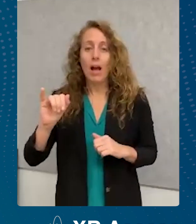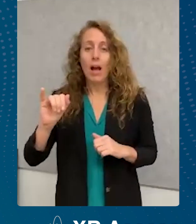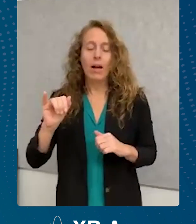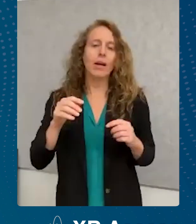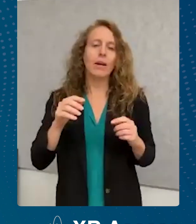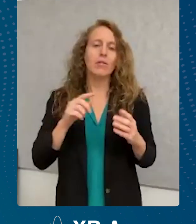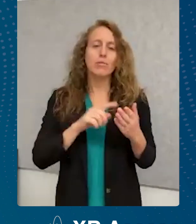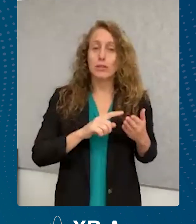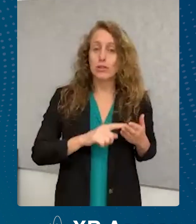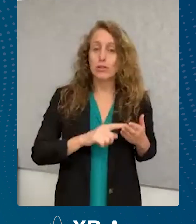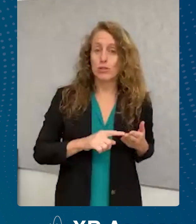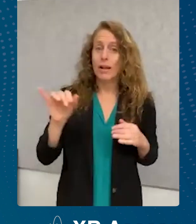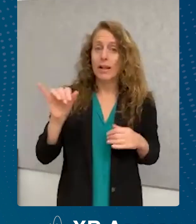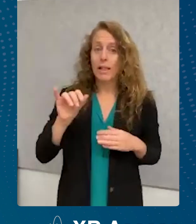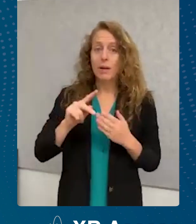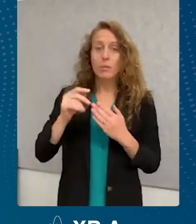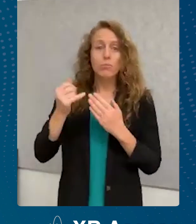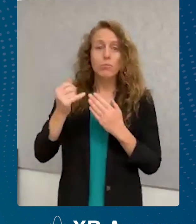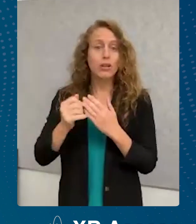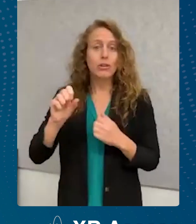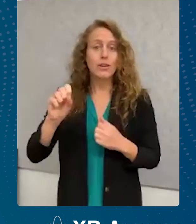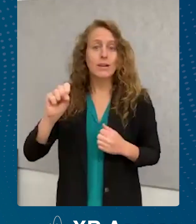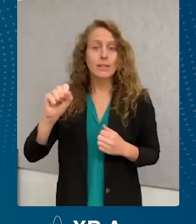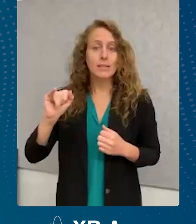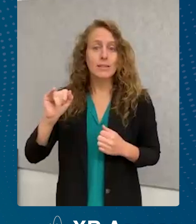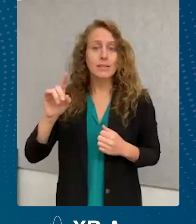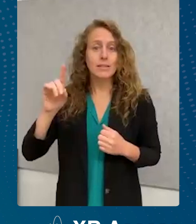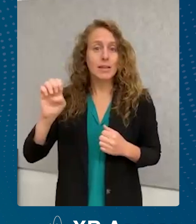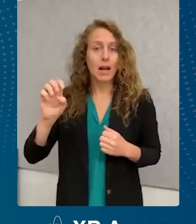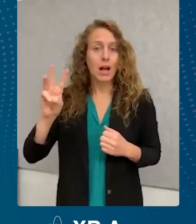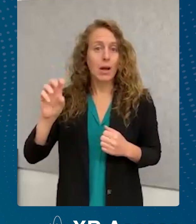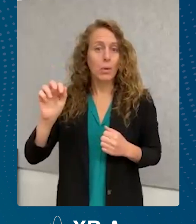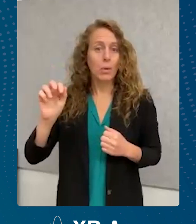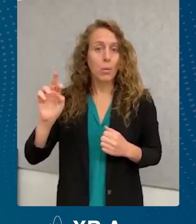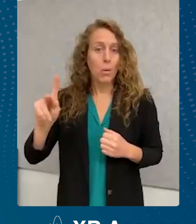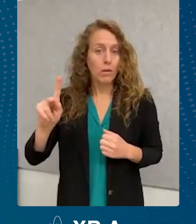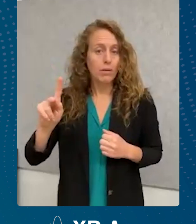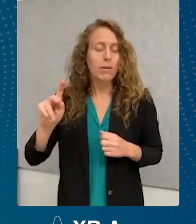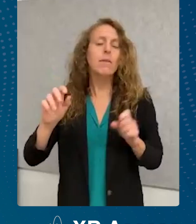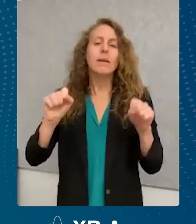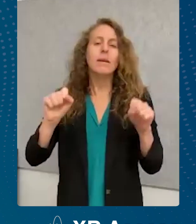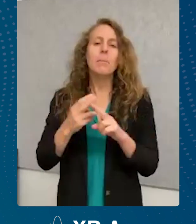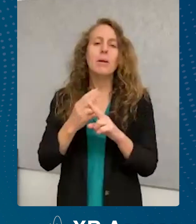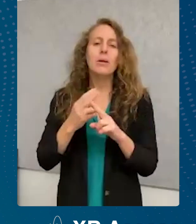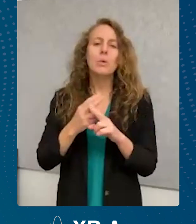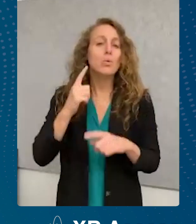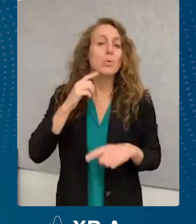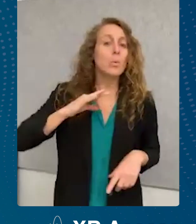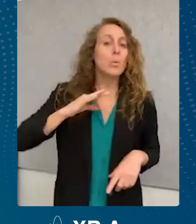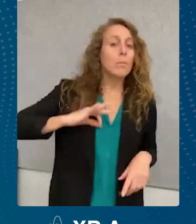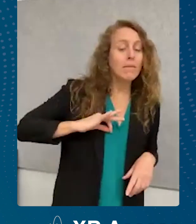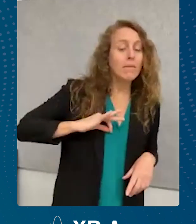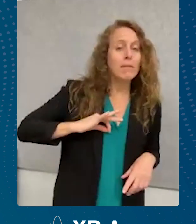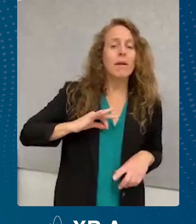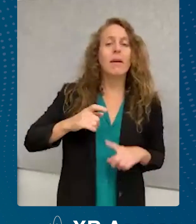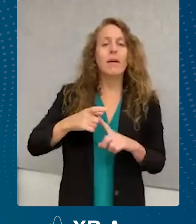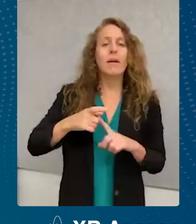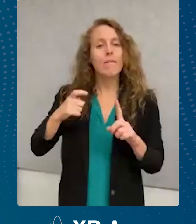can be used both to benefit and benefit from assistive AR